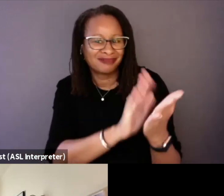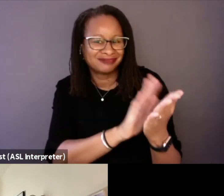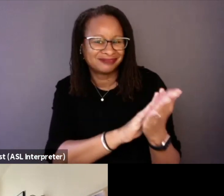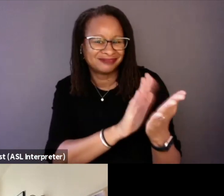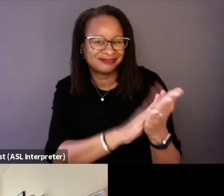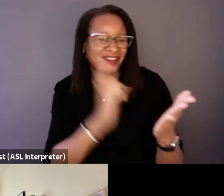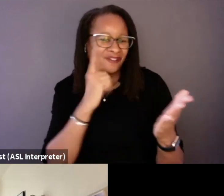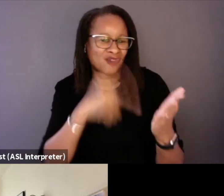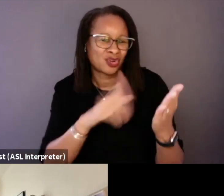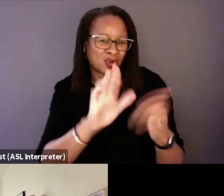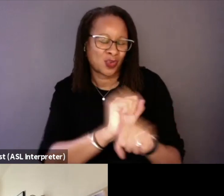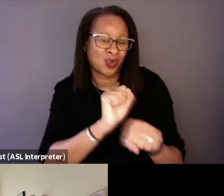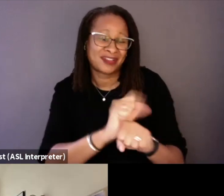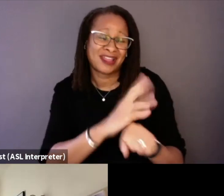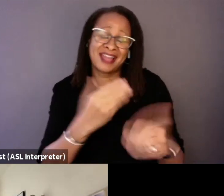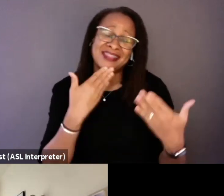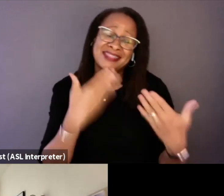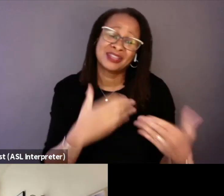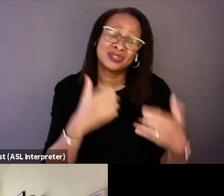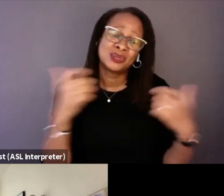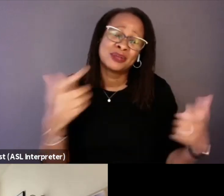and thank you for explaining it all to us.